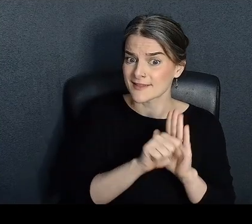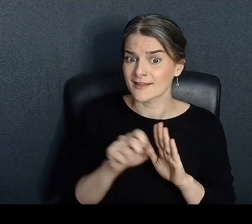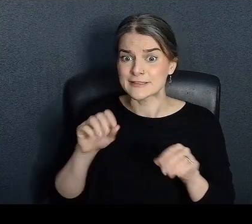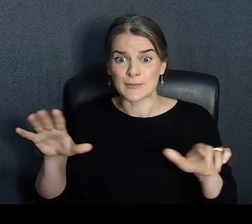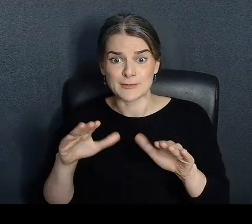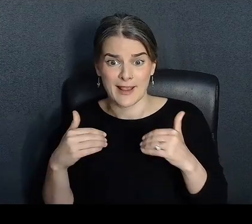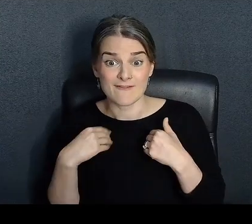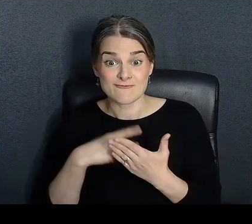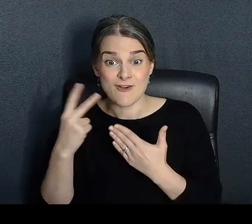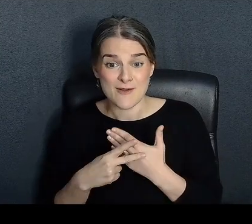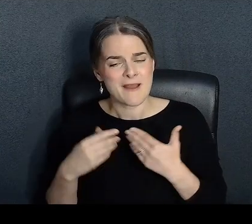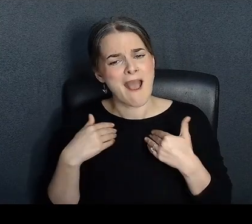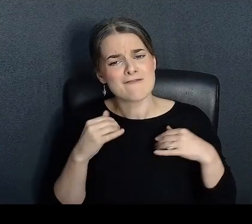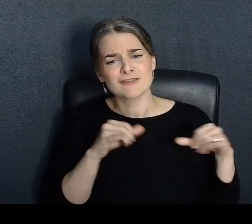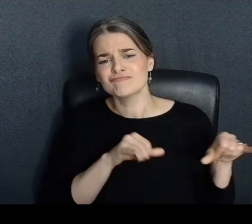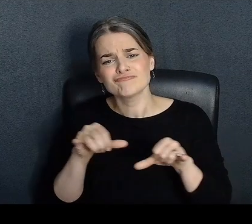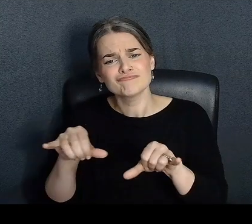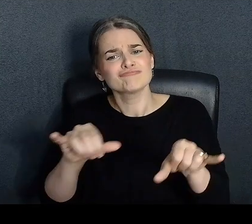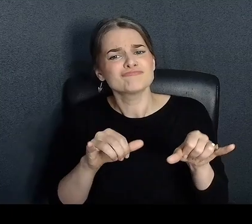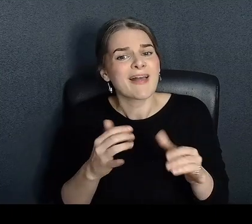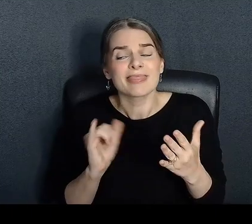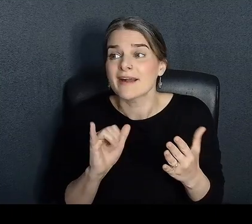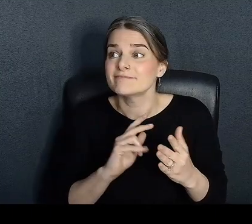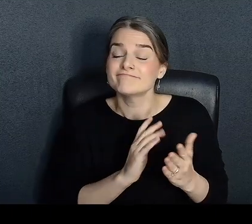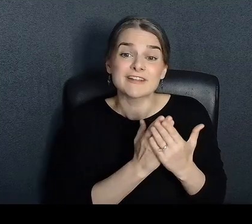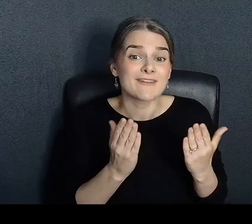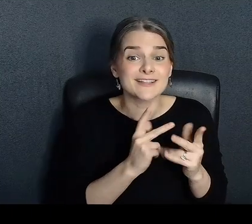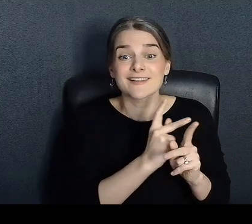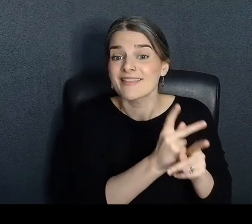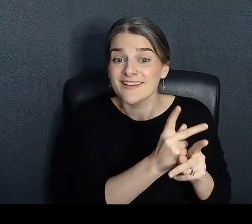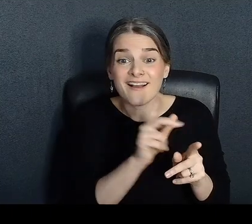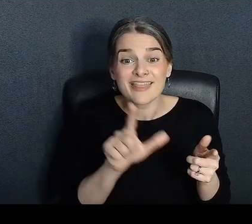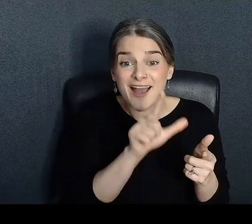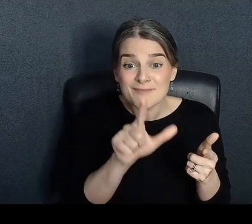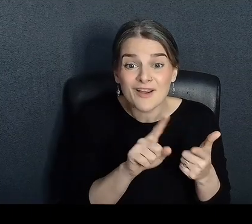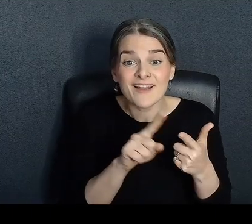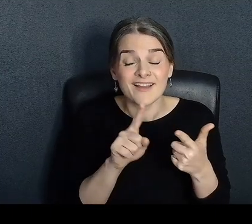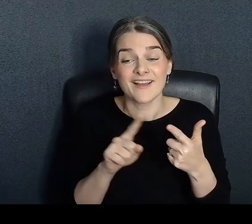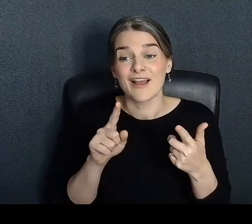such as having a device lending library, durable medical equipment utilization programs,